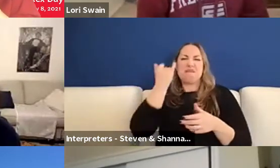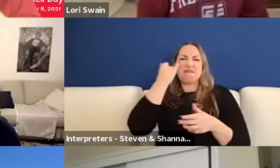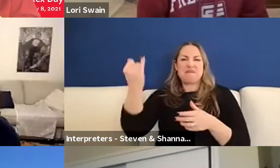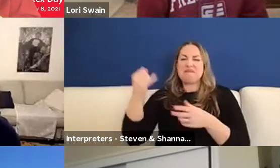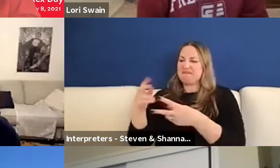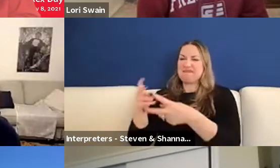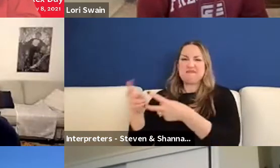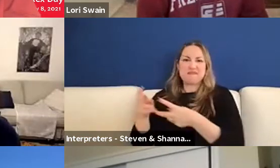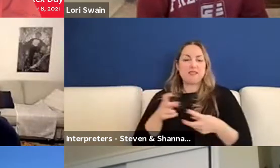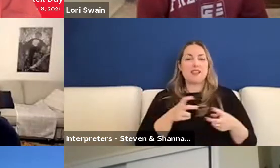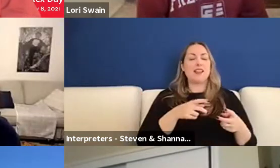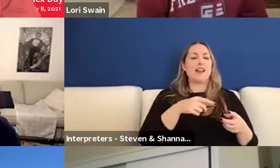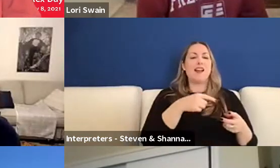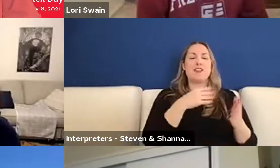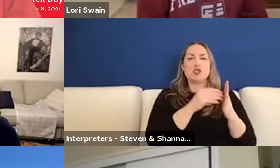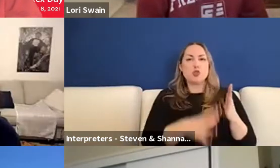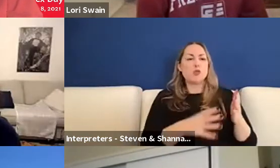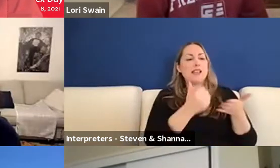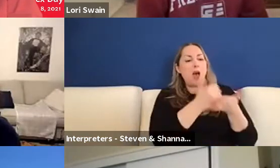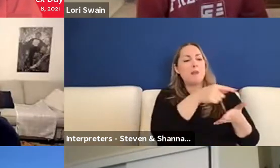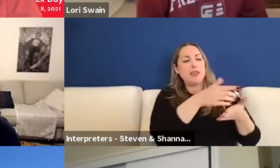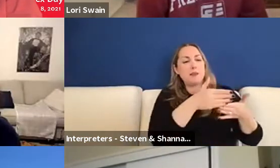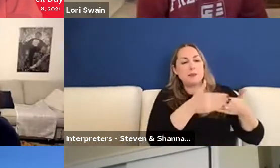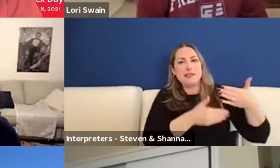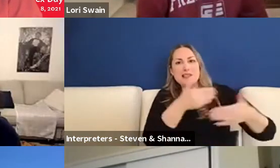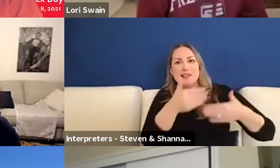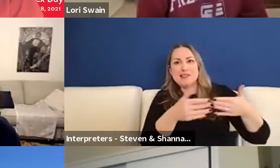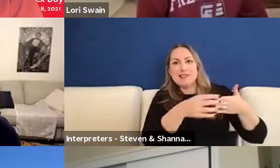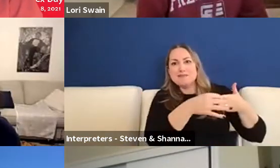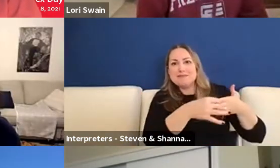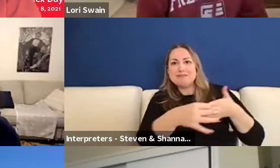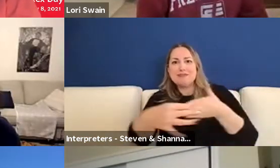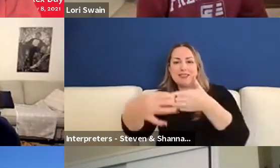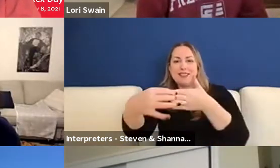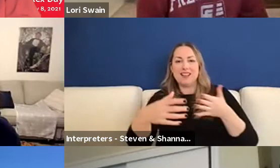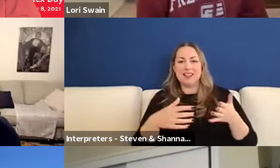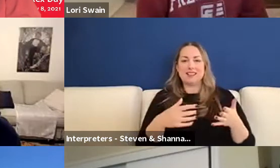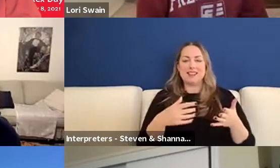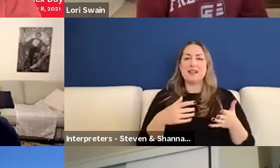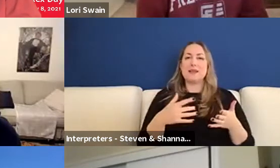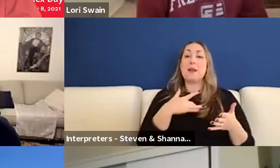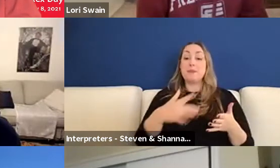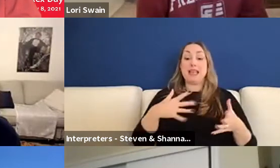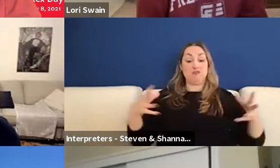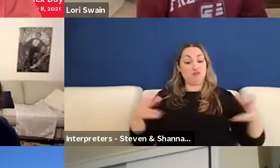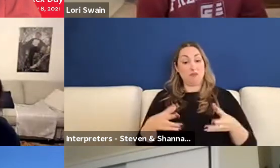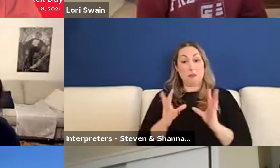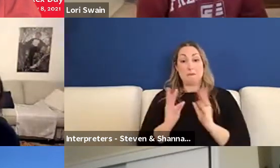about every meeting, you know, if we don't understand it, they're not going to understand it, you know, and, you know, part